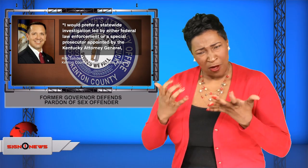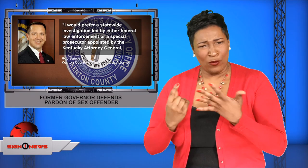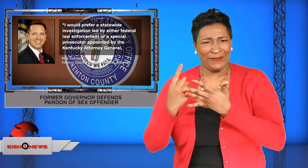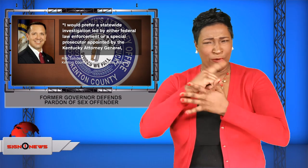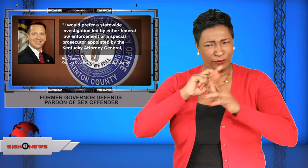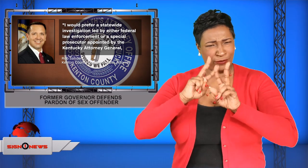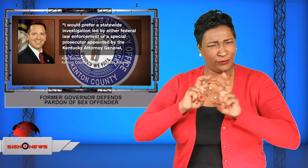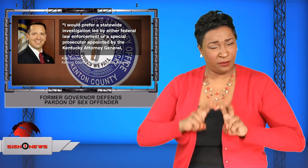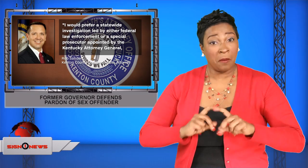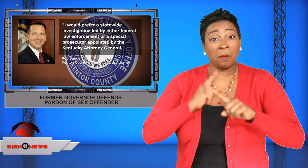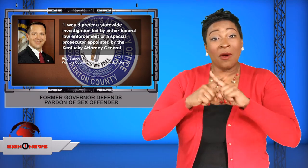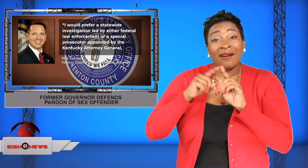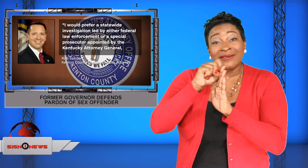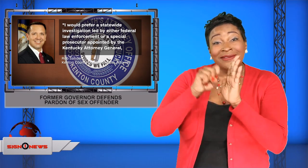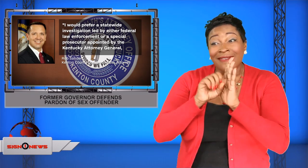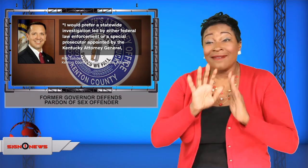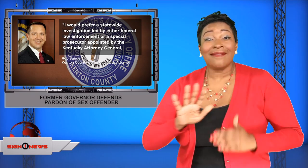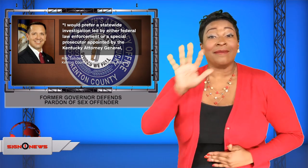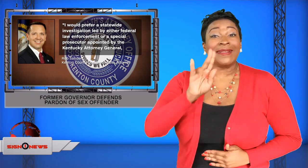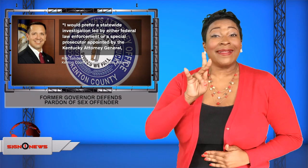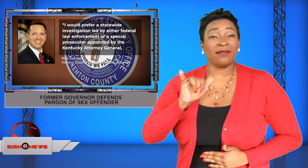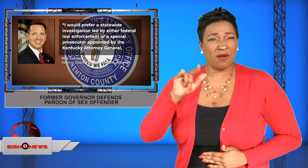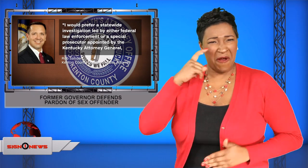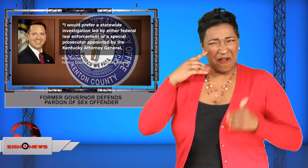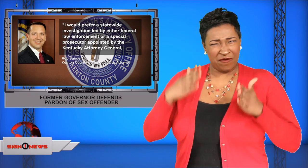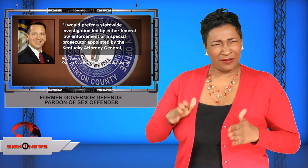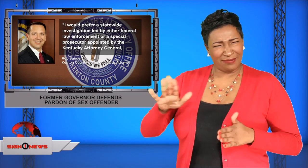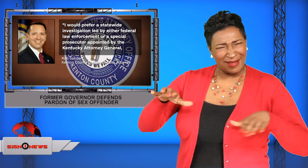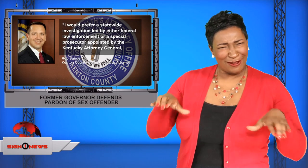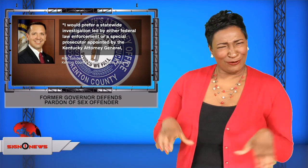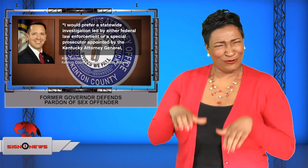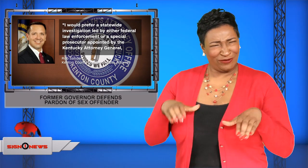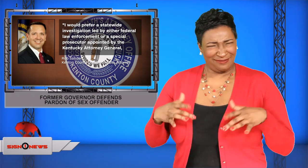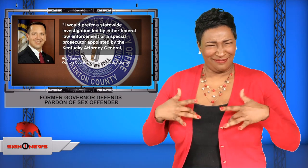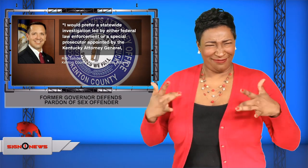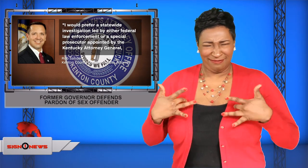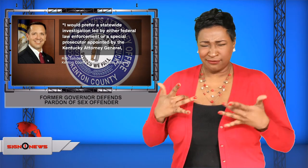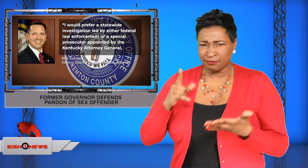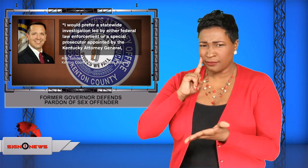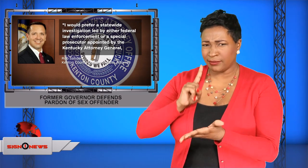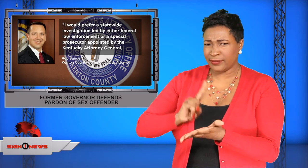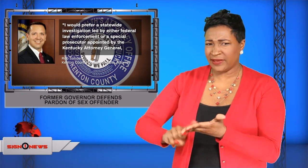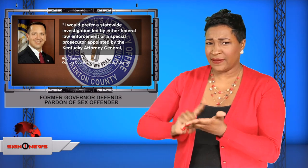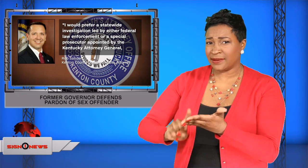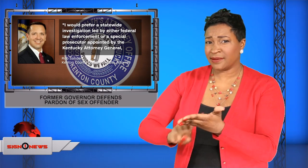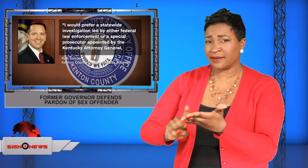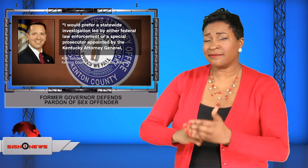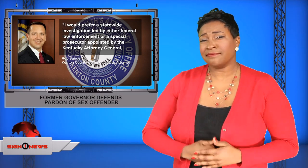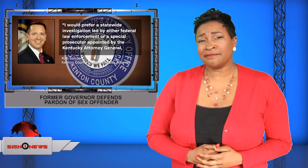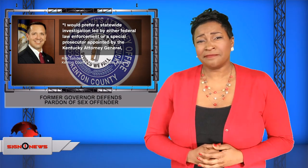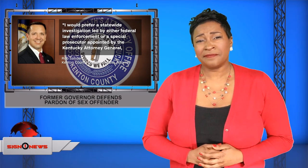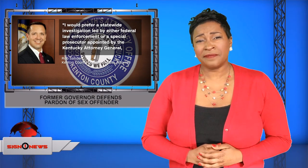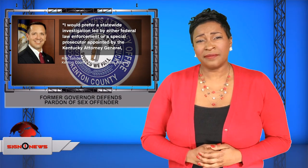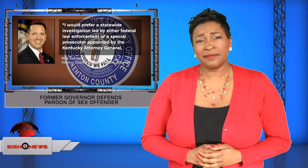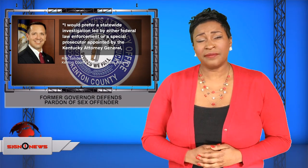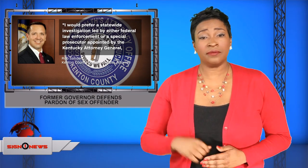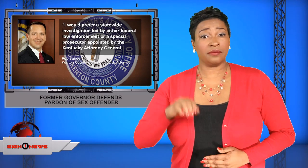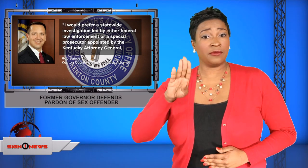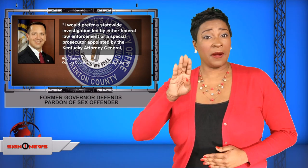pardoning and are calling for a review and a statewide investigation of the governor's actions.